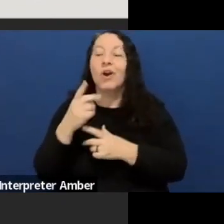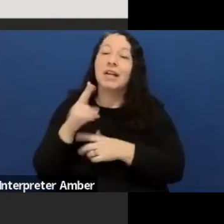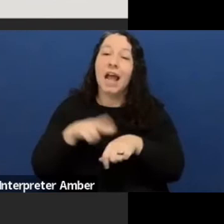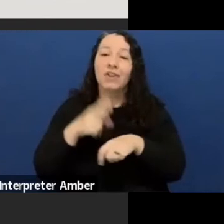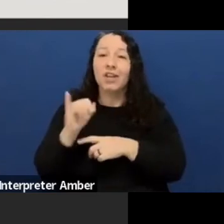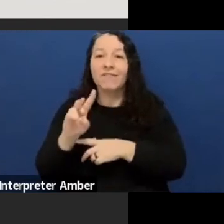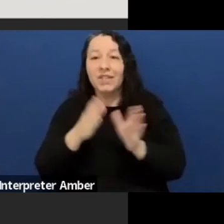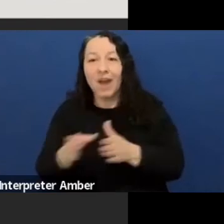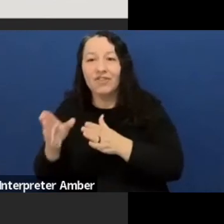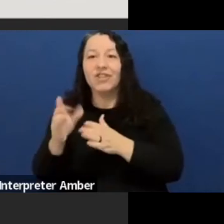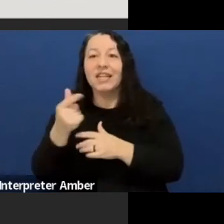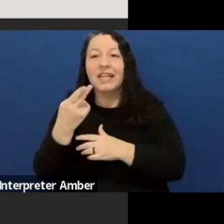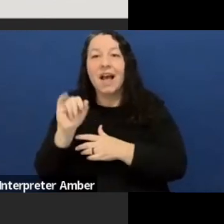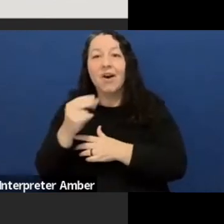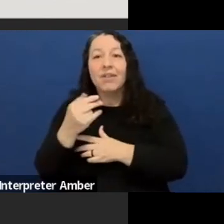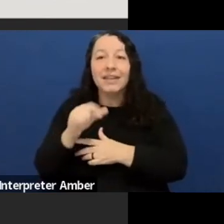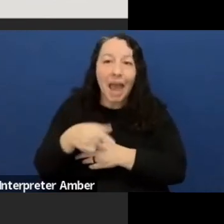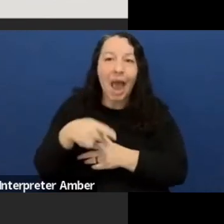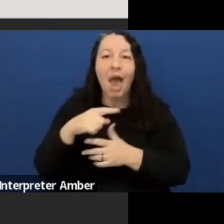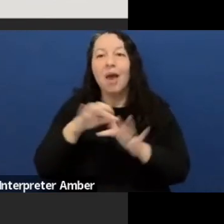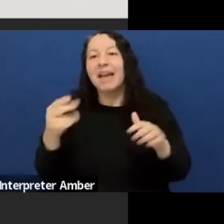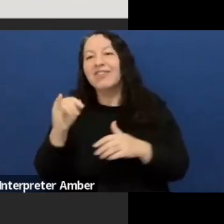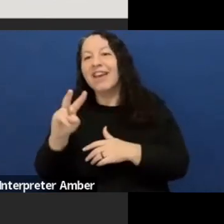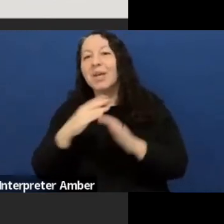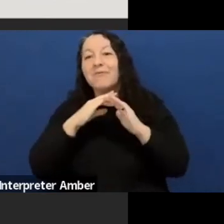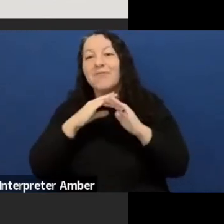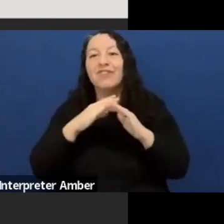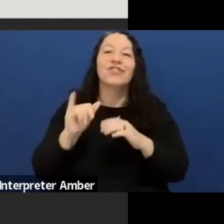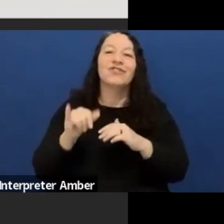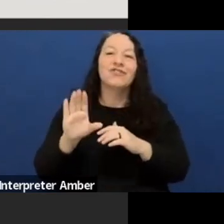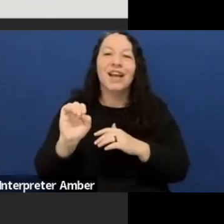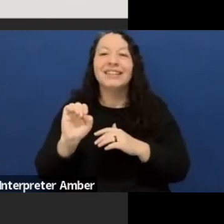for National HIV AIDS Strategy, Health Gap, Health Not Prisons Collective, HIV Prevention